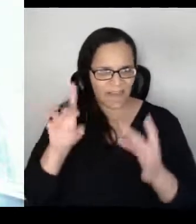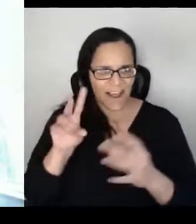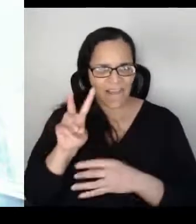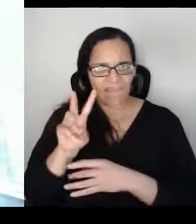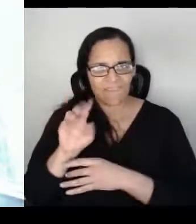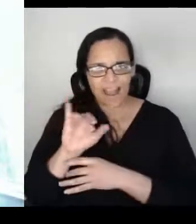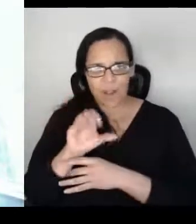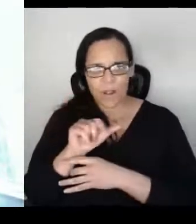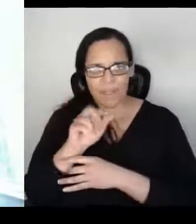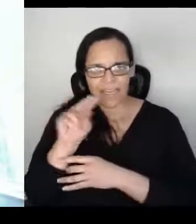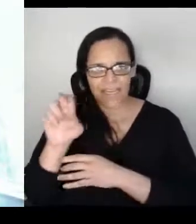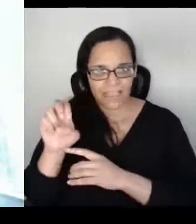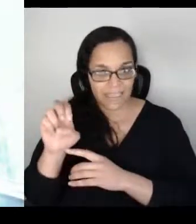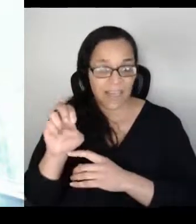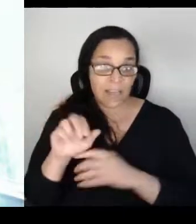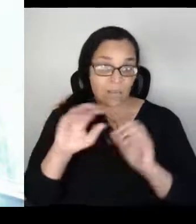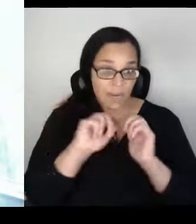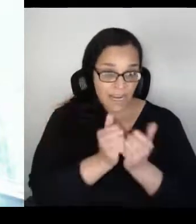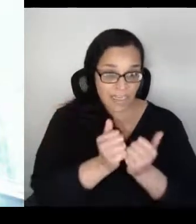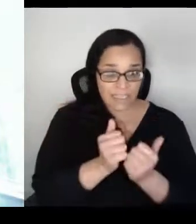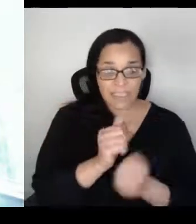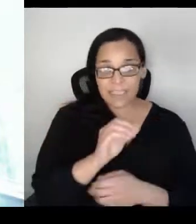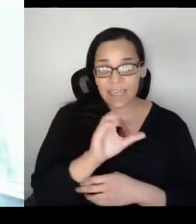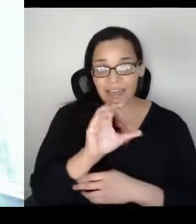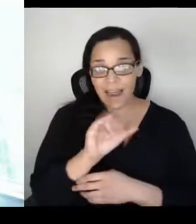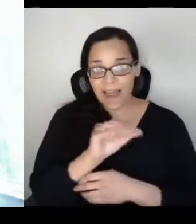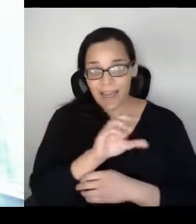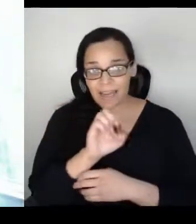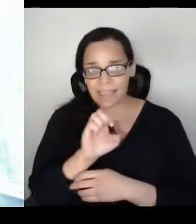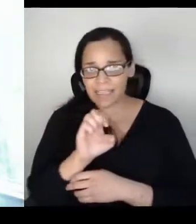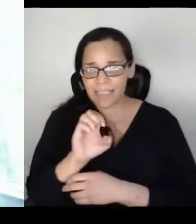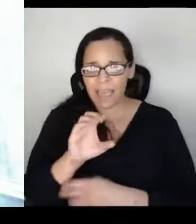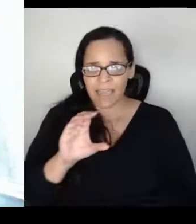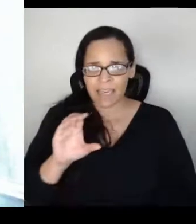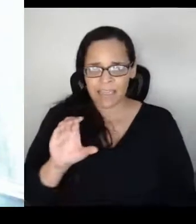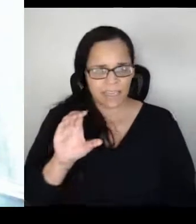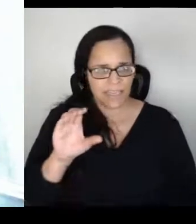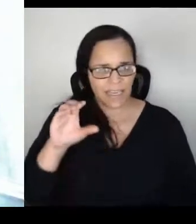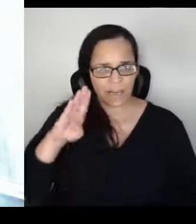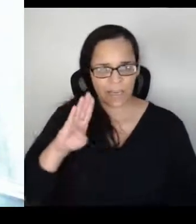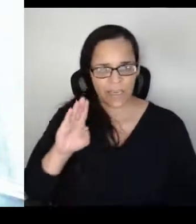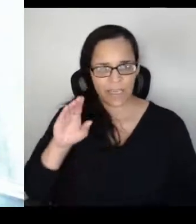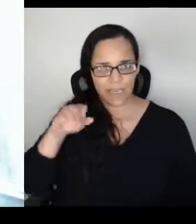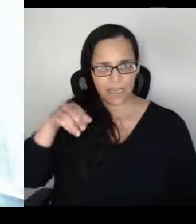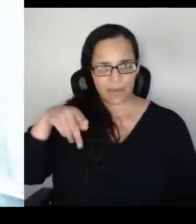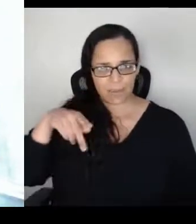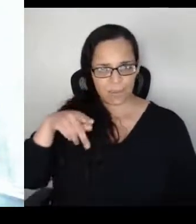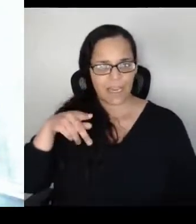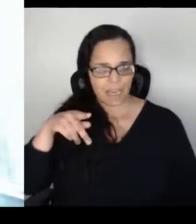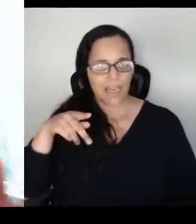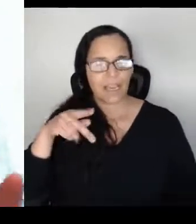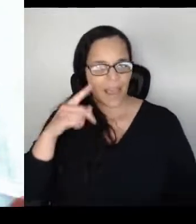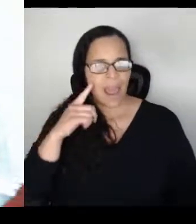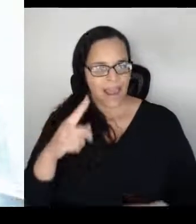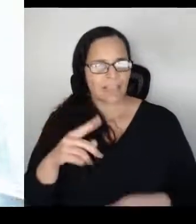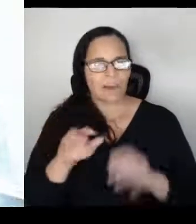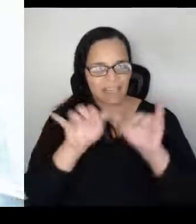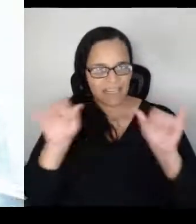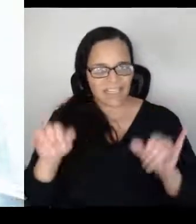ICE and CBP carry out has been a system that has been built way before Trump